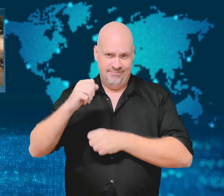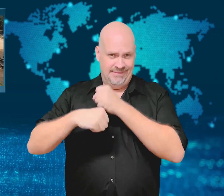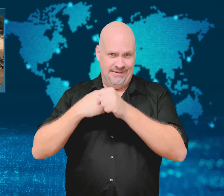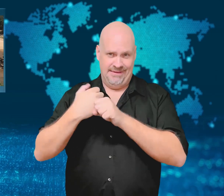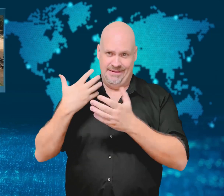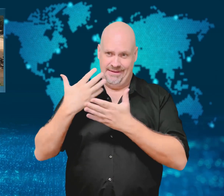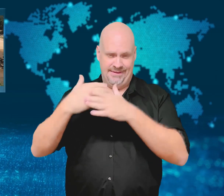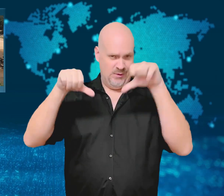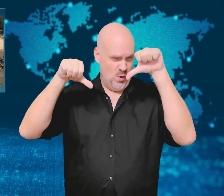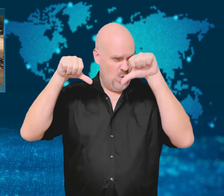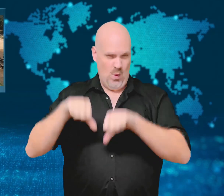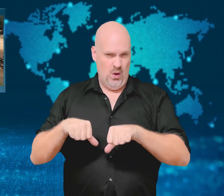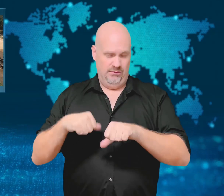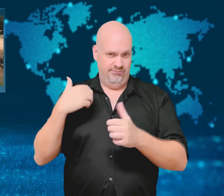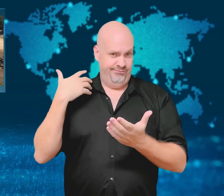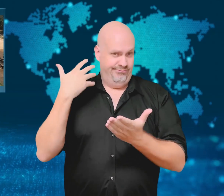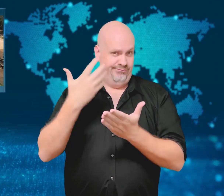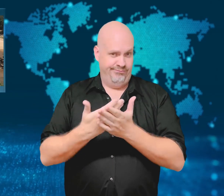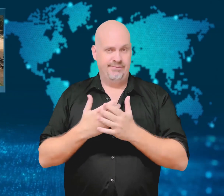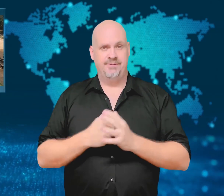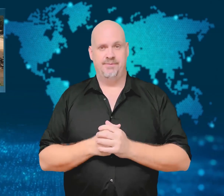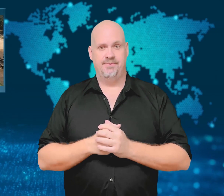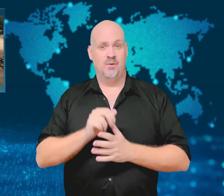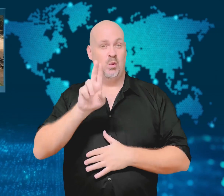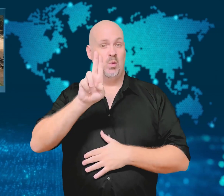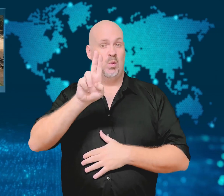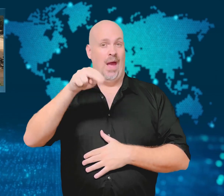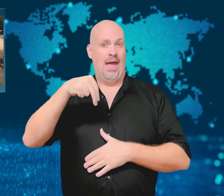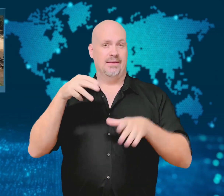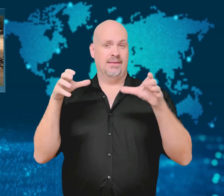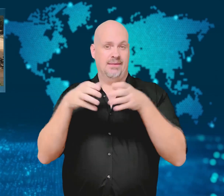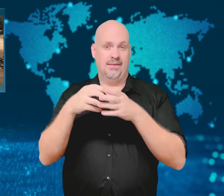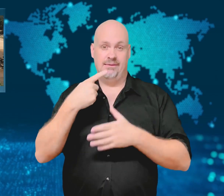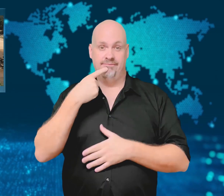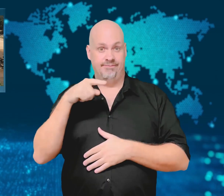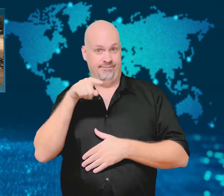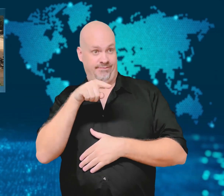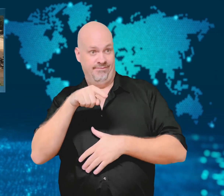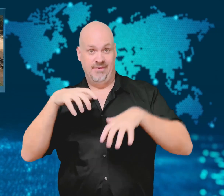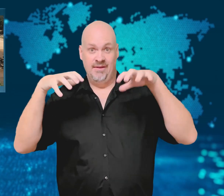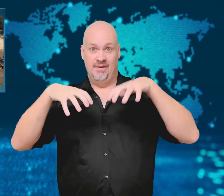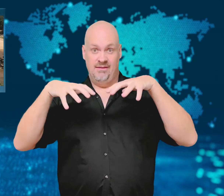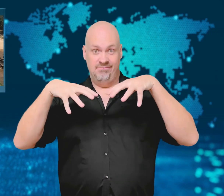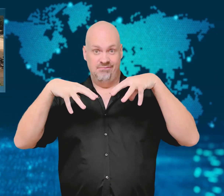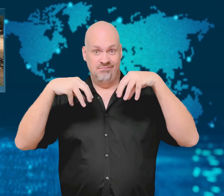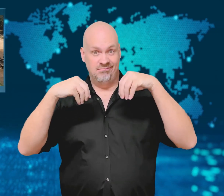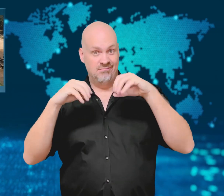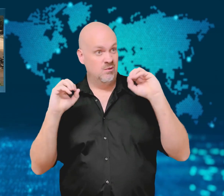The drought has been the worst in East Africa in several decades.